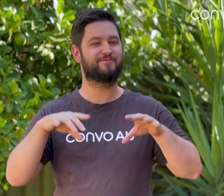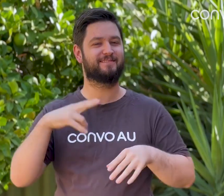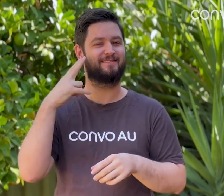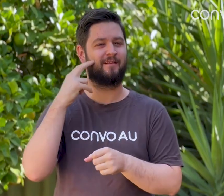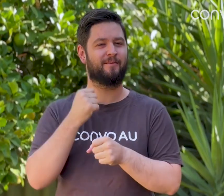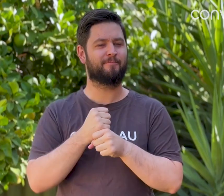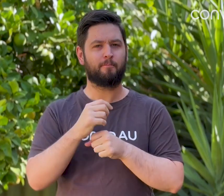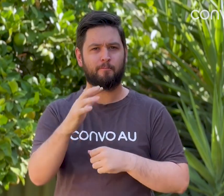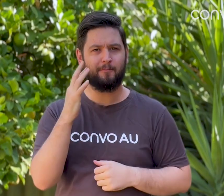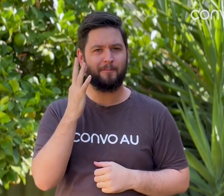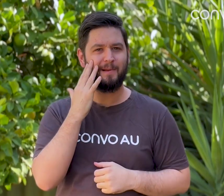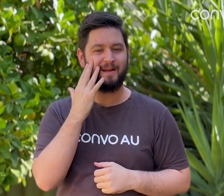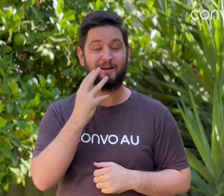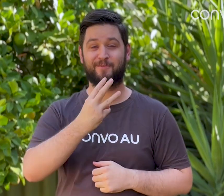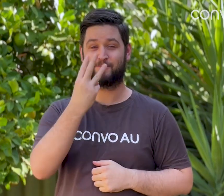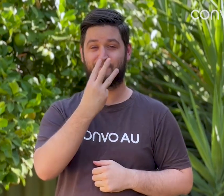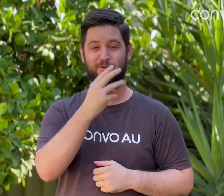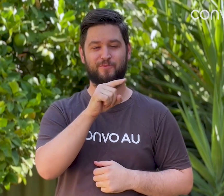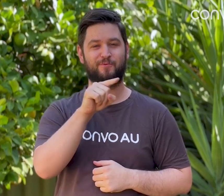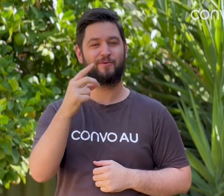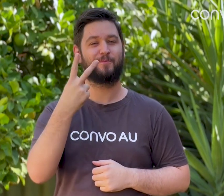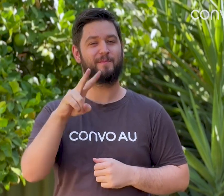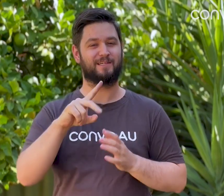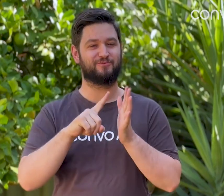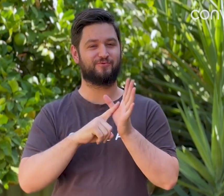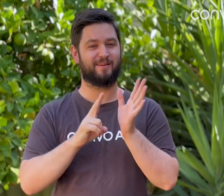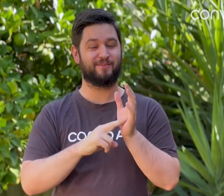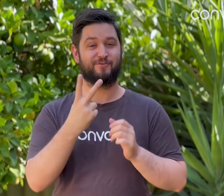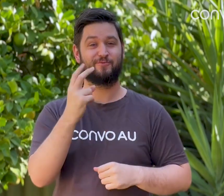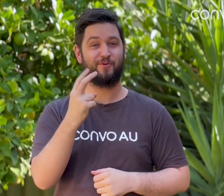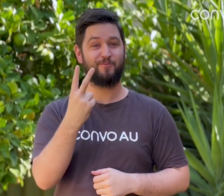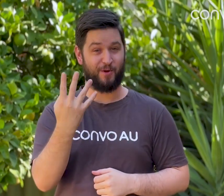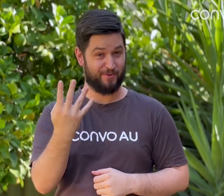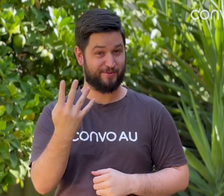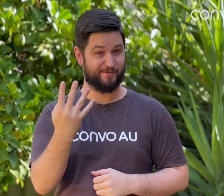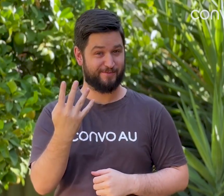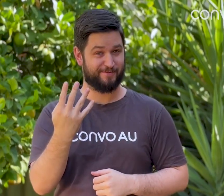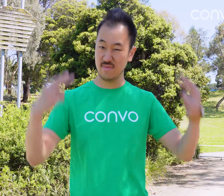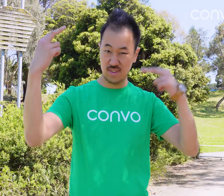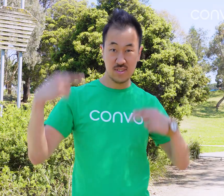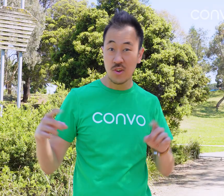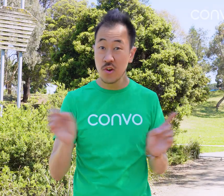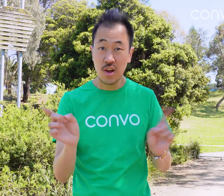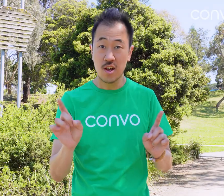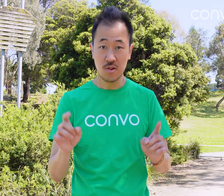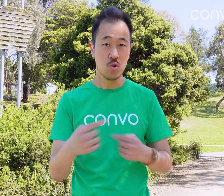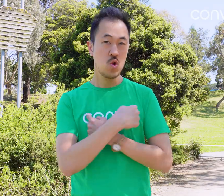in the Australian Deaf Games from 13 to 20 January 2024. Guess what?